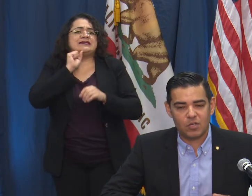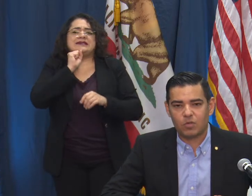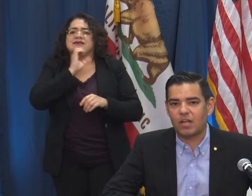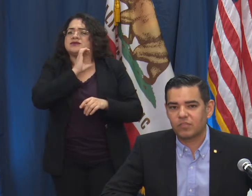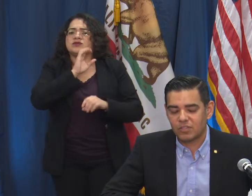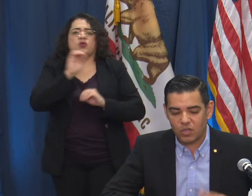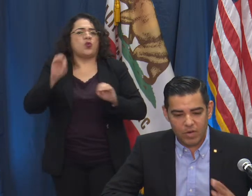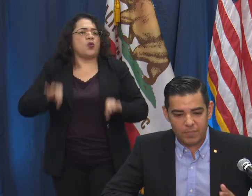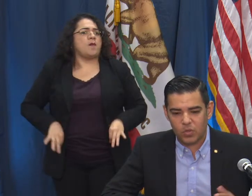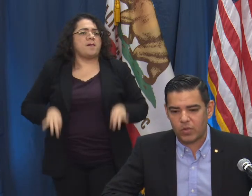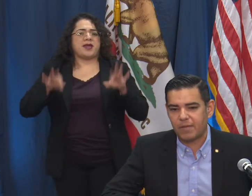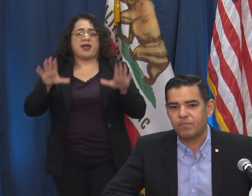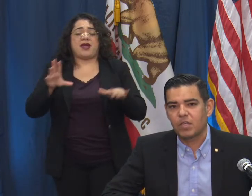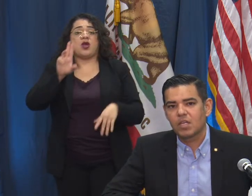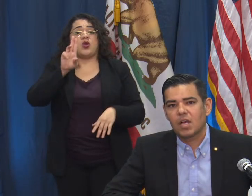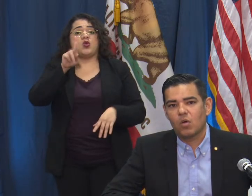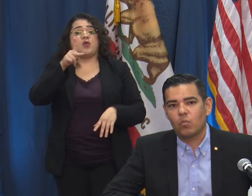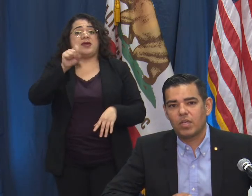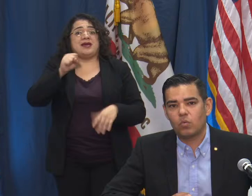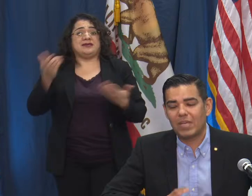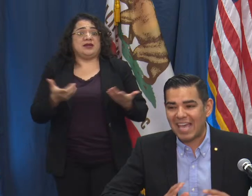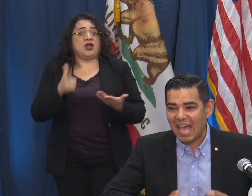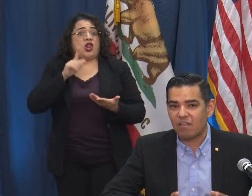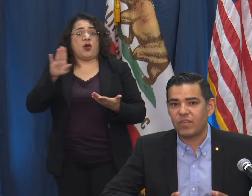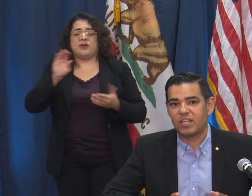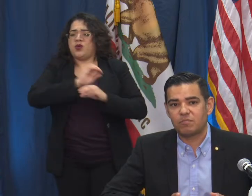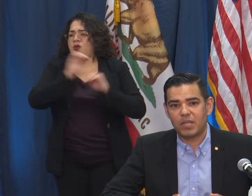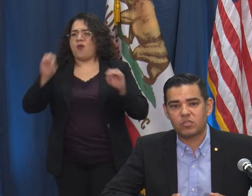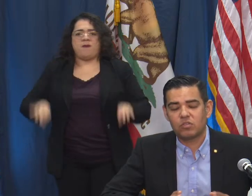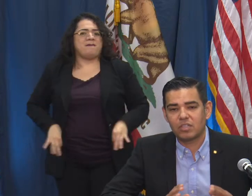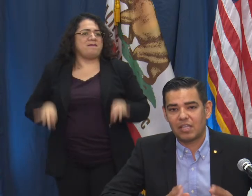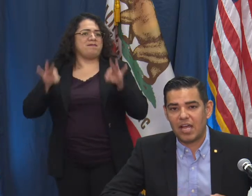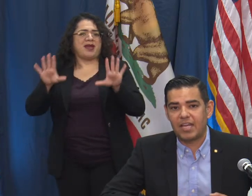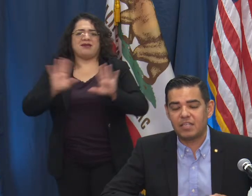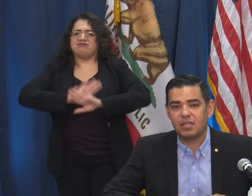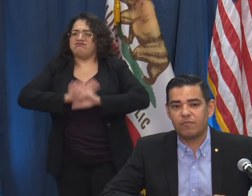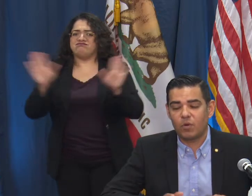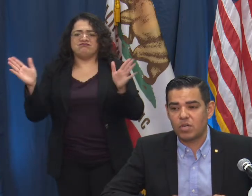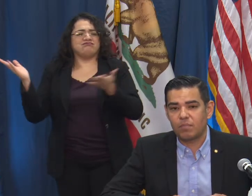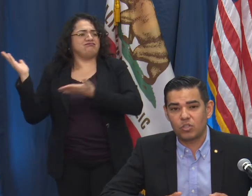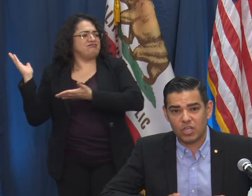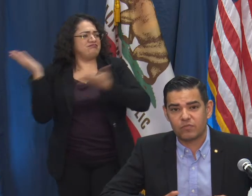no cost. So that's a great program. We have a special line phone number just